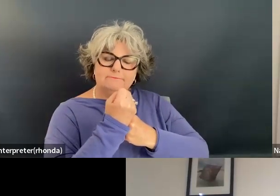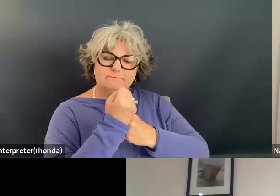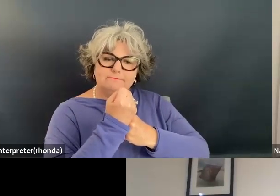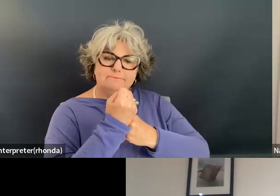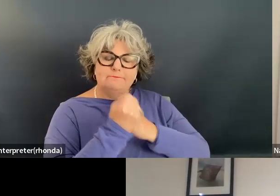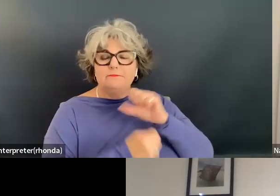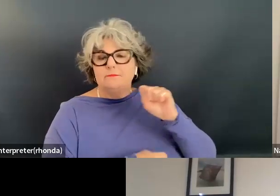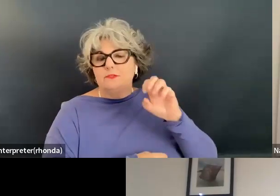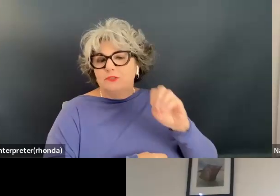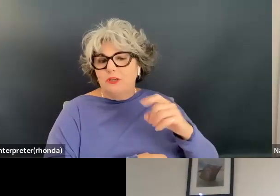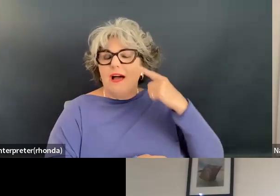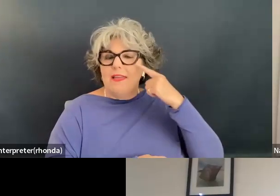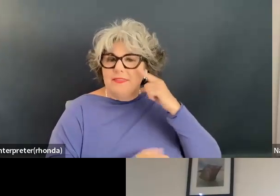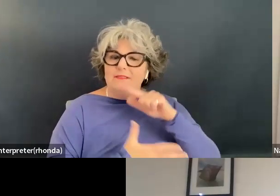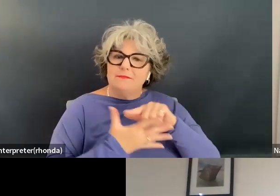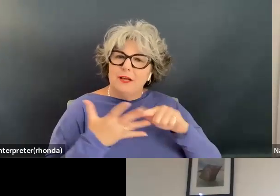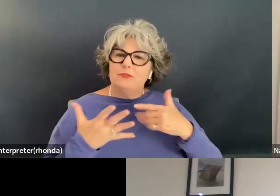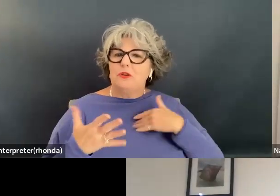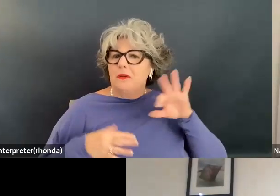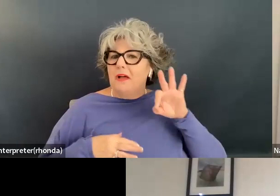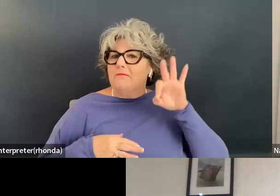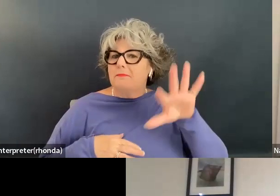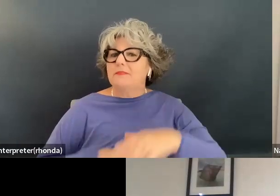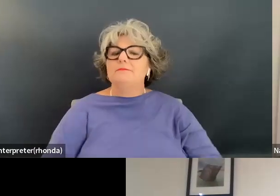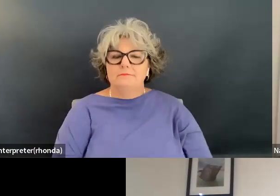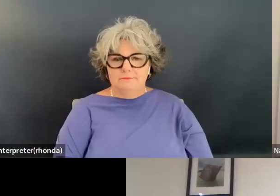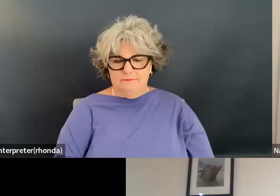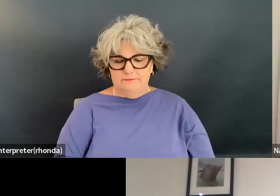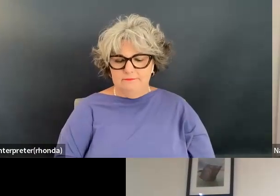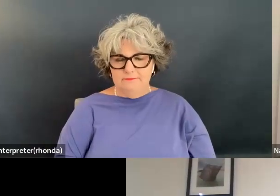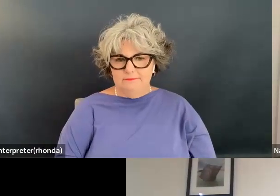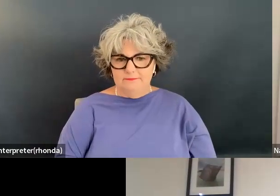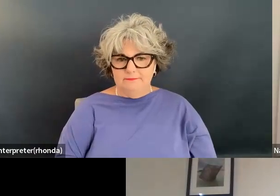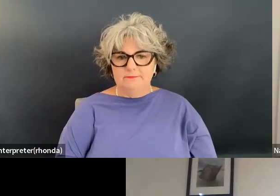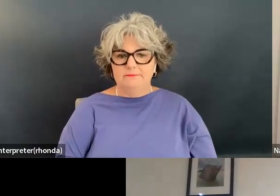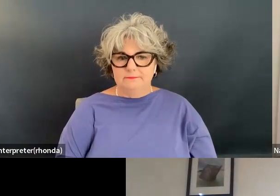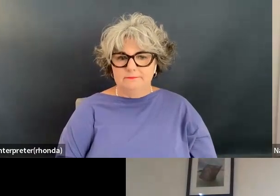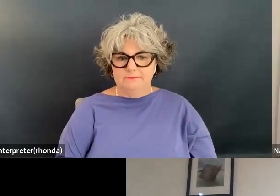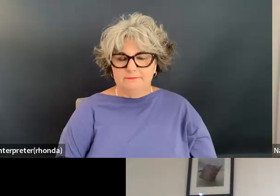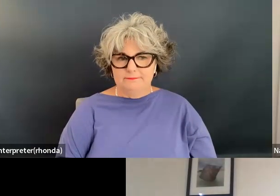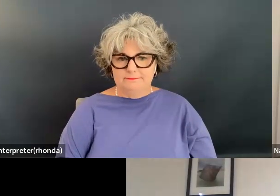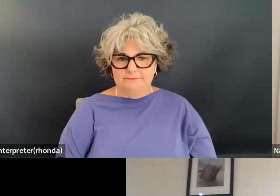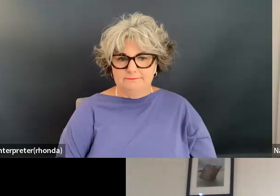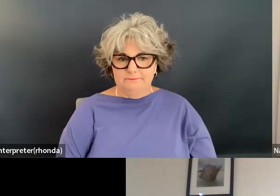So yeah, I think those are my main goals. What about you? If you wanna add anything?